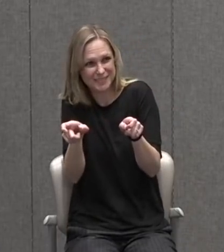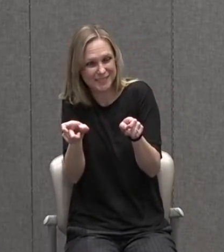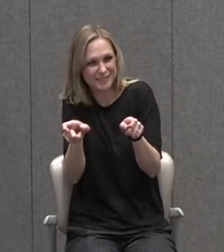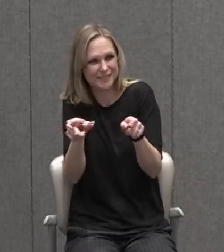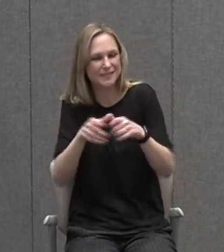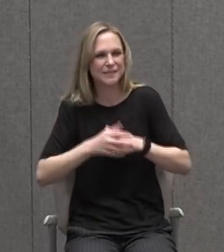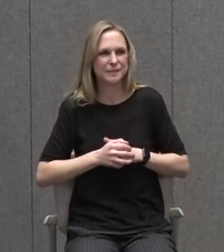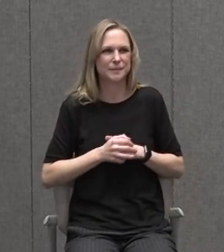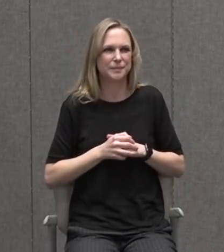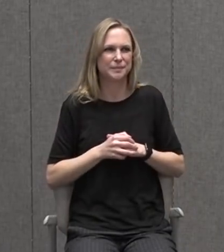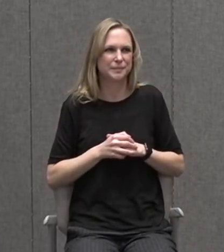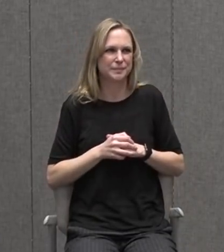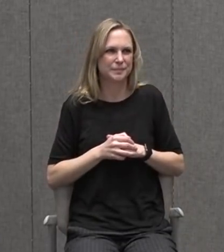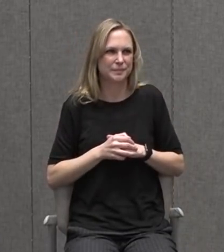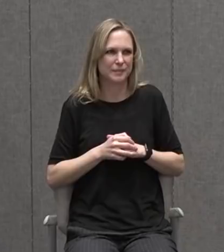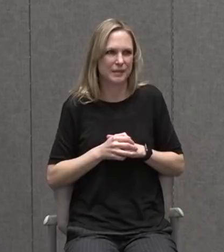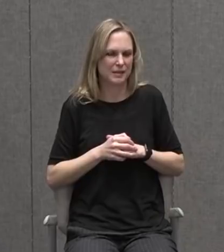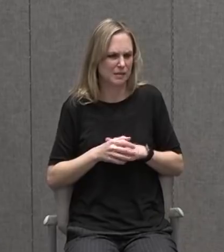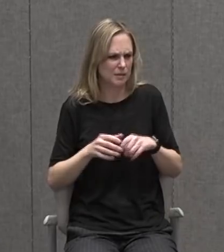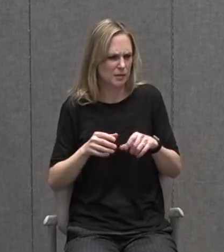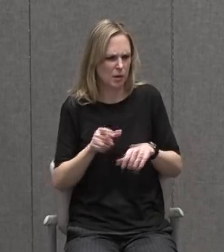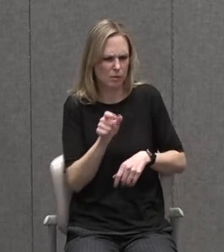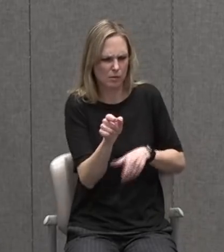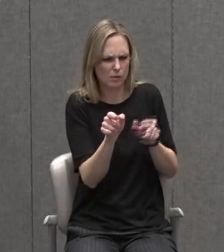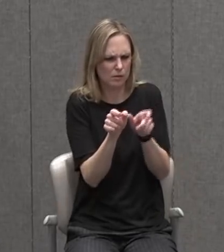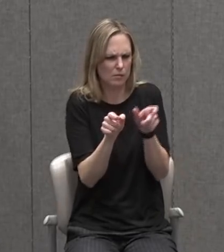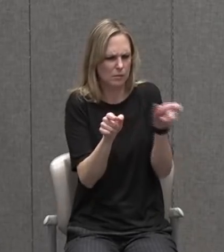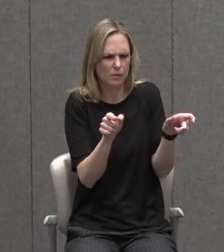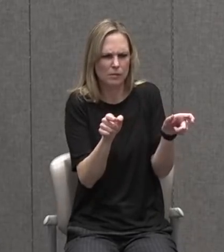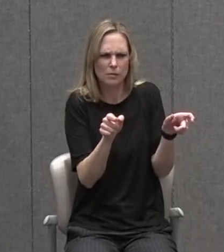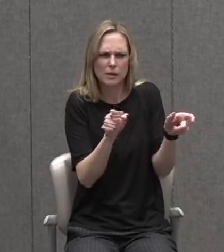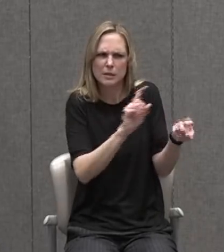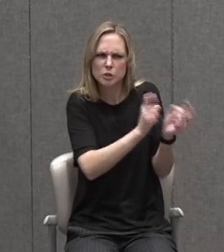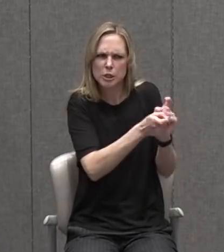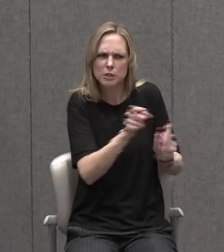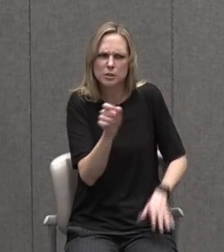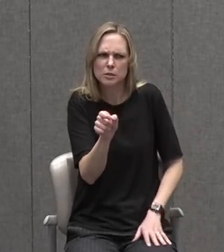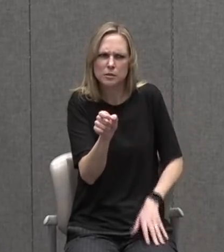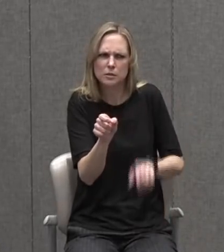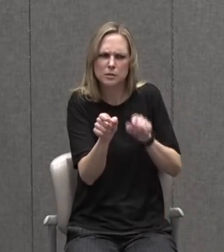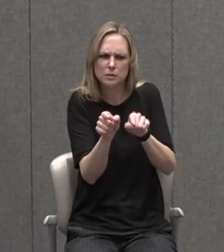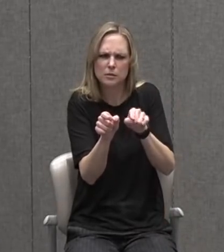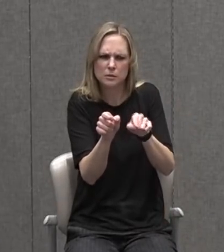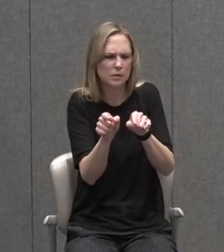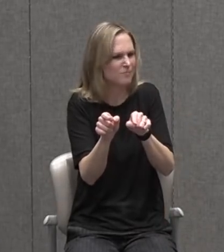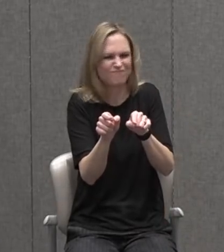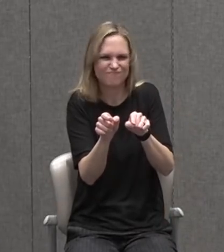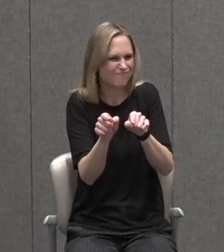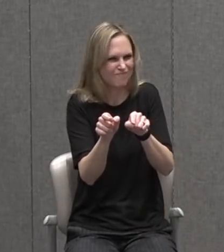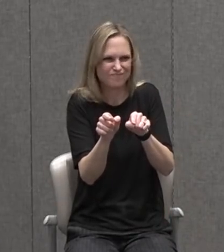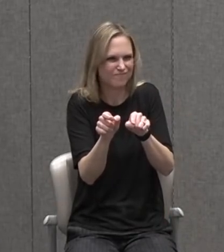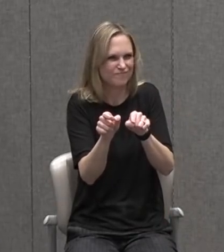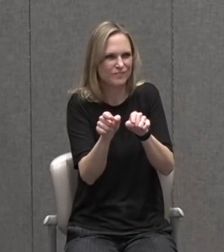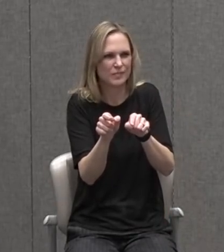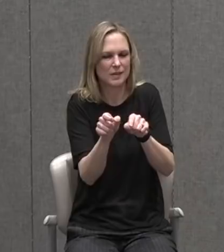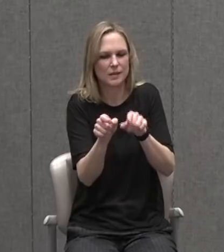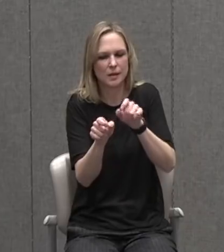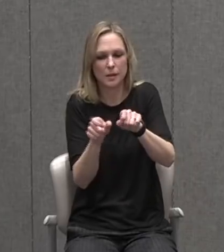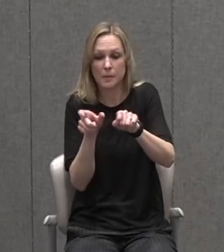So are our tenths changing? No, are ones changing? No, how about those tenths?